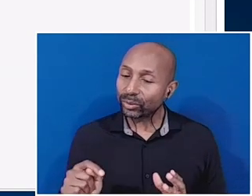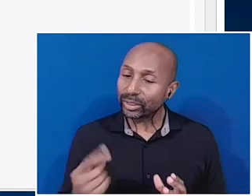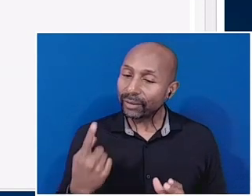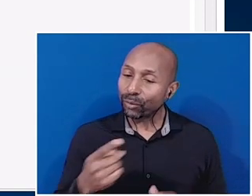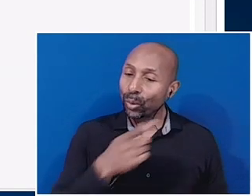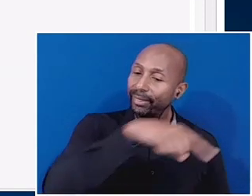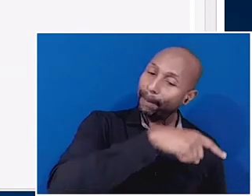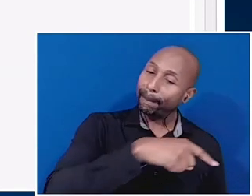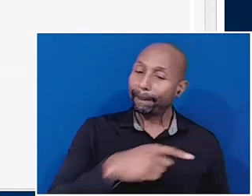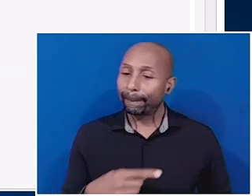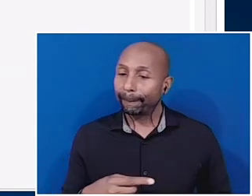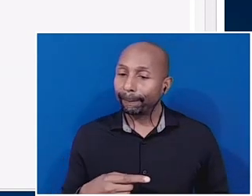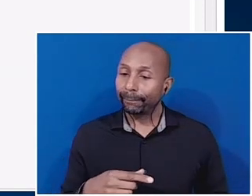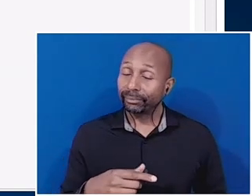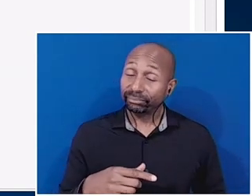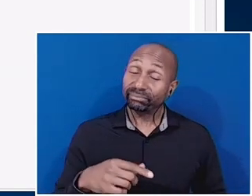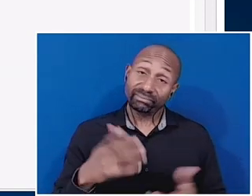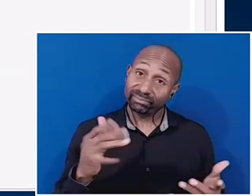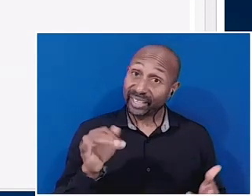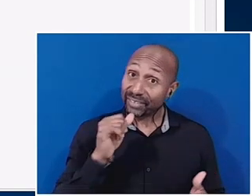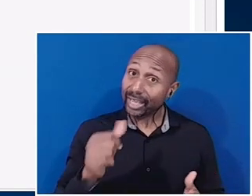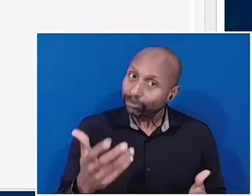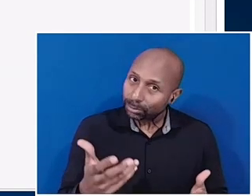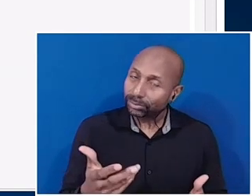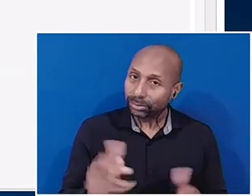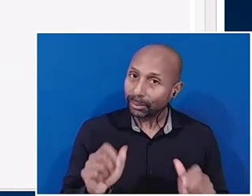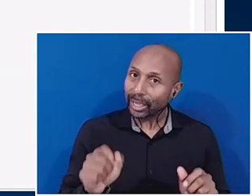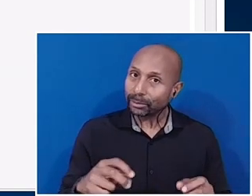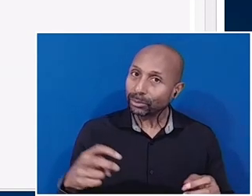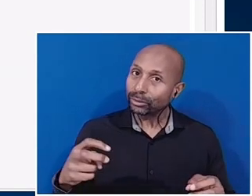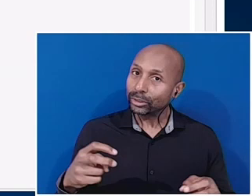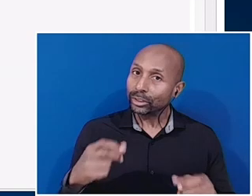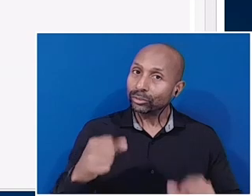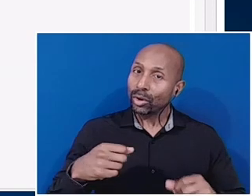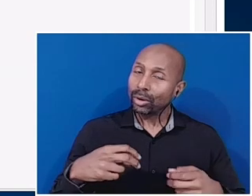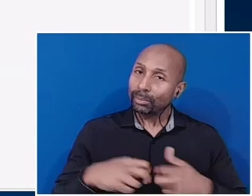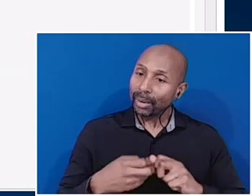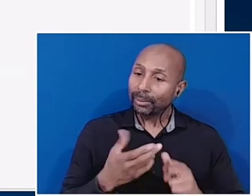It is on- sorry, it's on the teach out